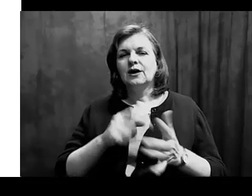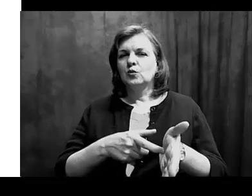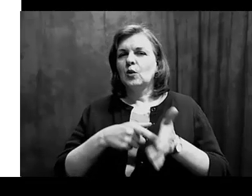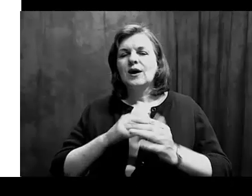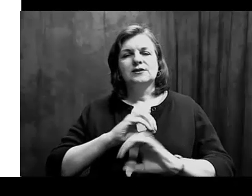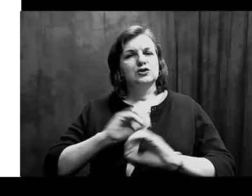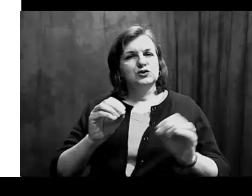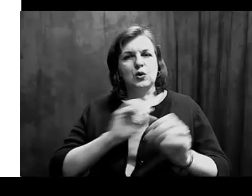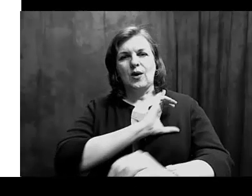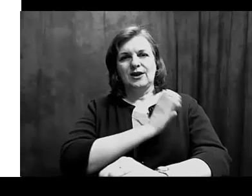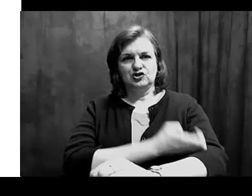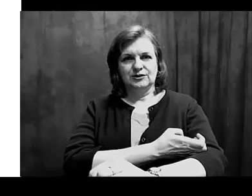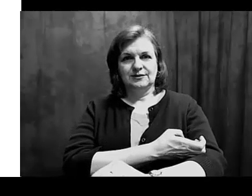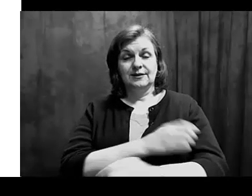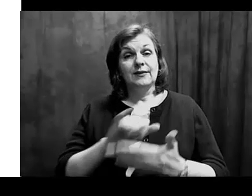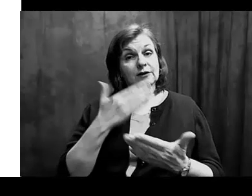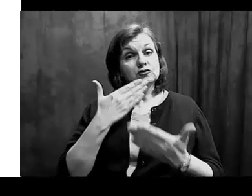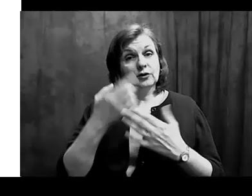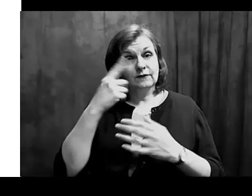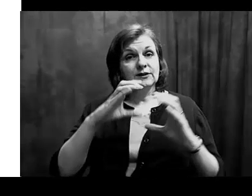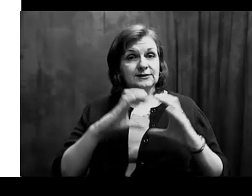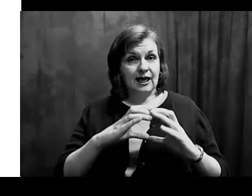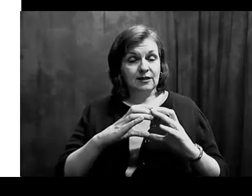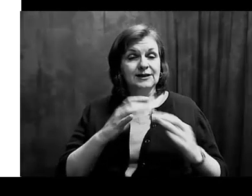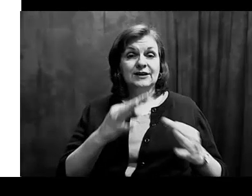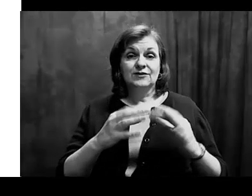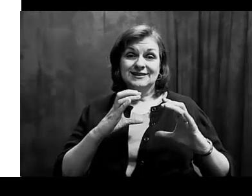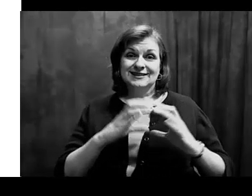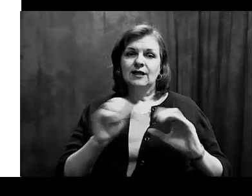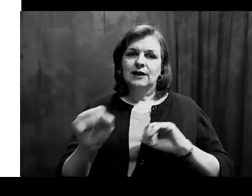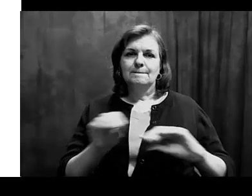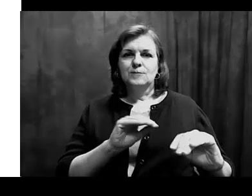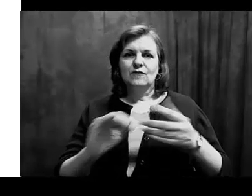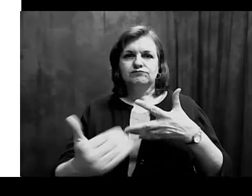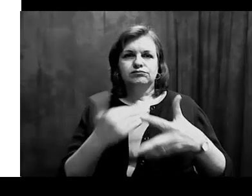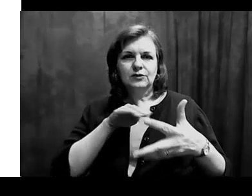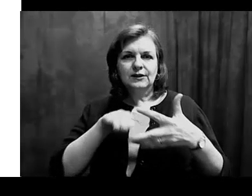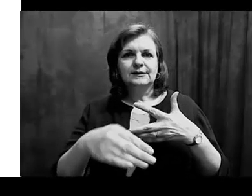and it doesn't have to just be in an aqueous solution it can be in the air is well